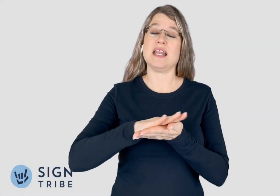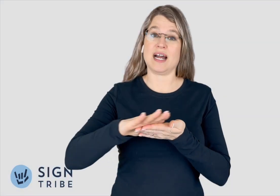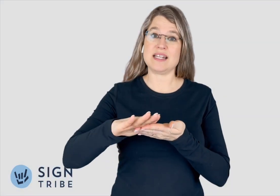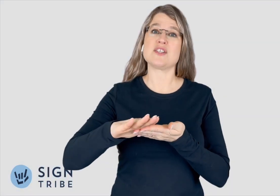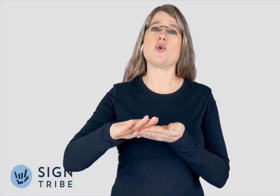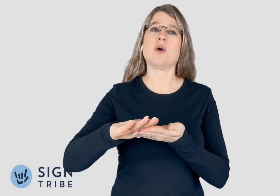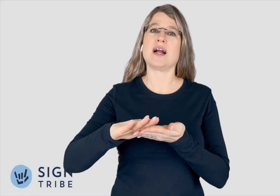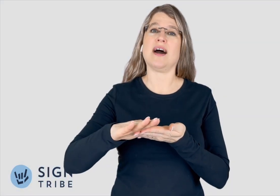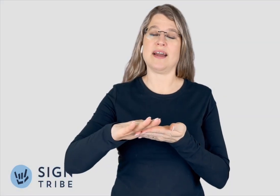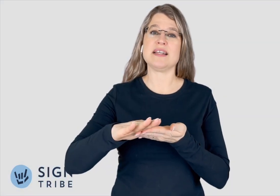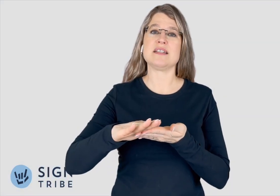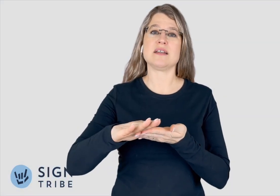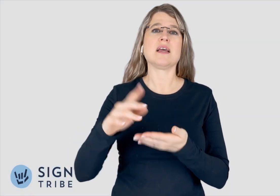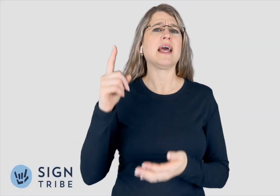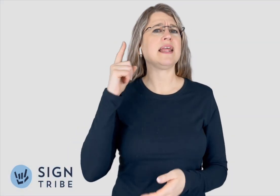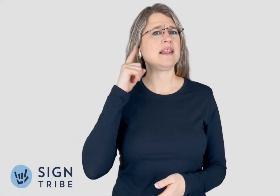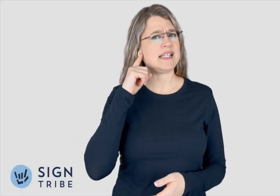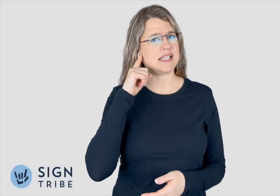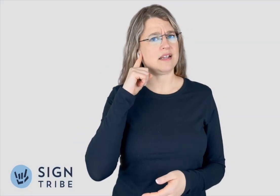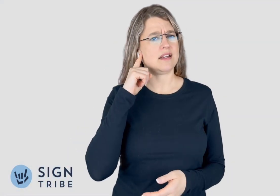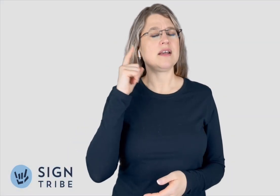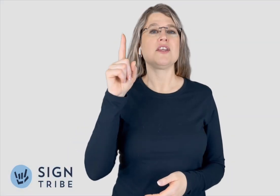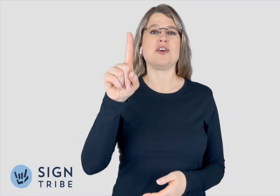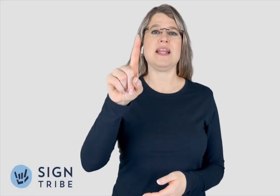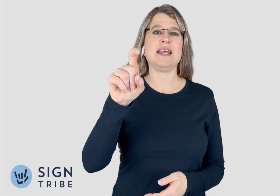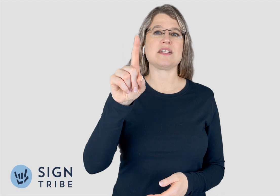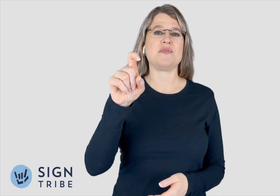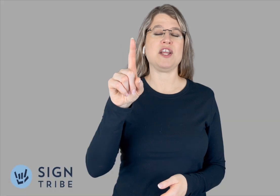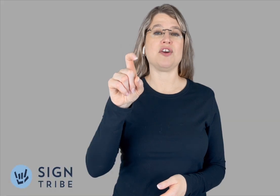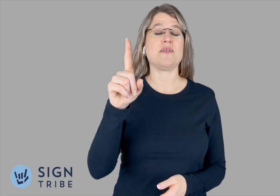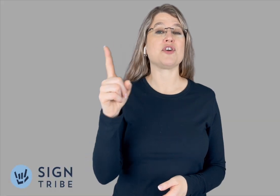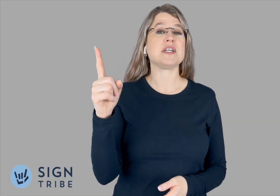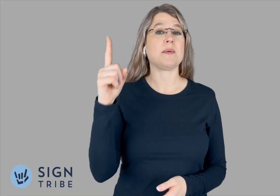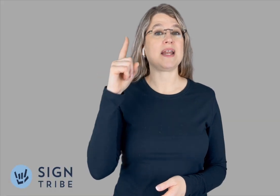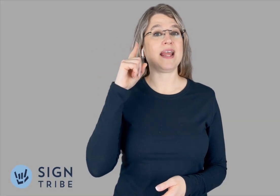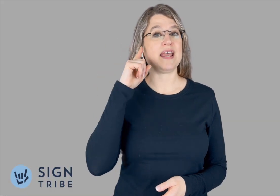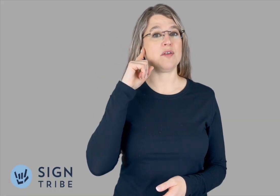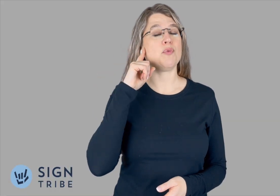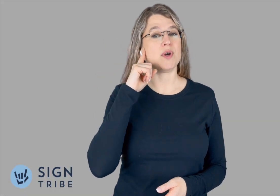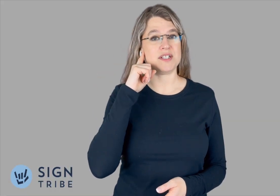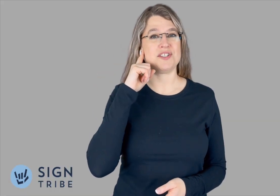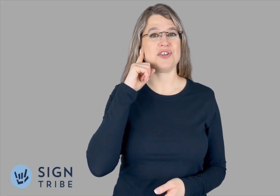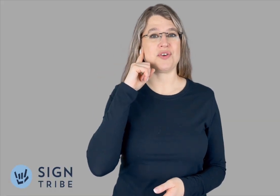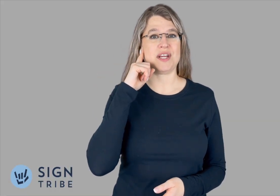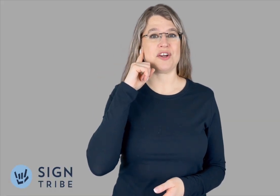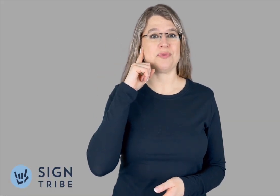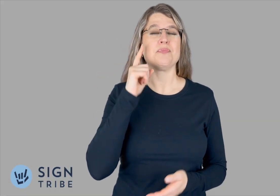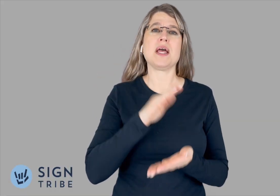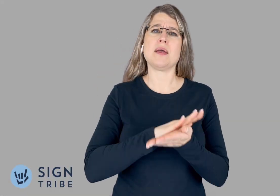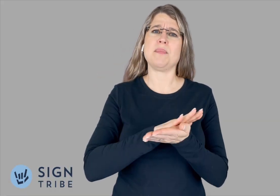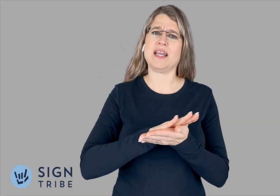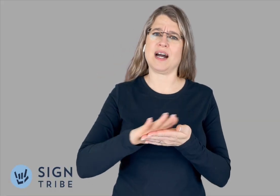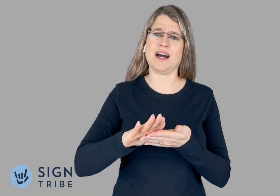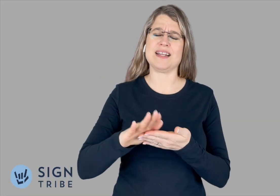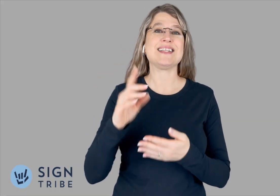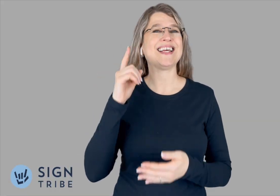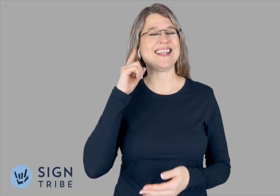Nice or kind and listen. Your index finger of your dominant hand pointed to your ear. Be kind and